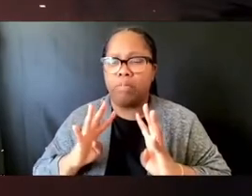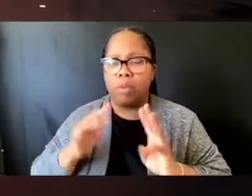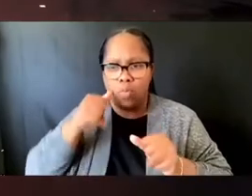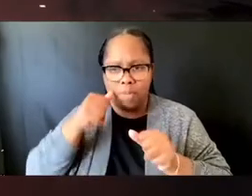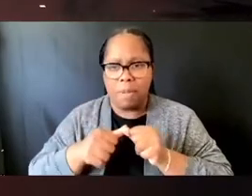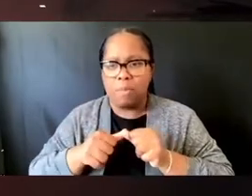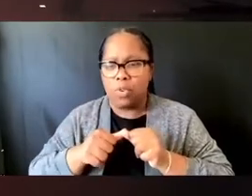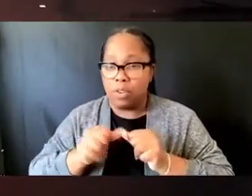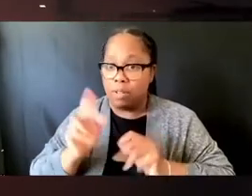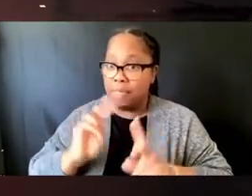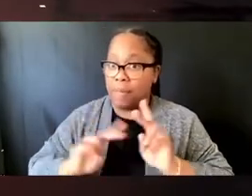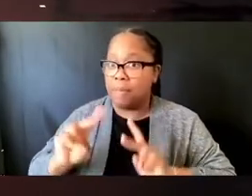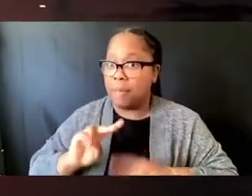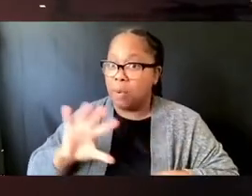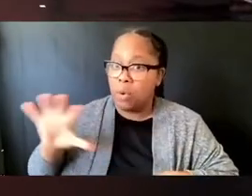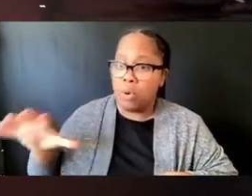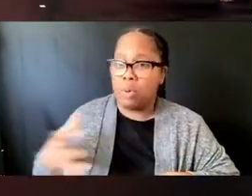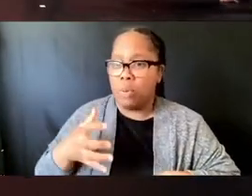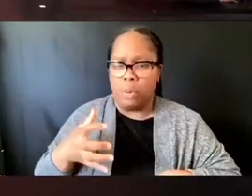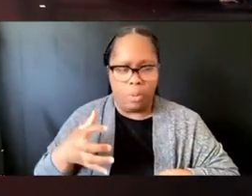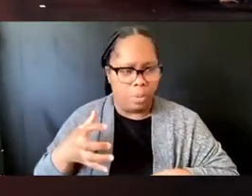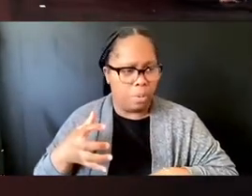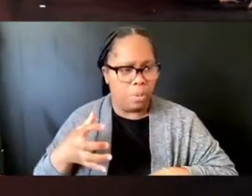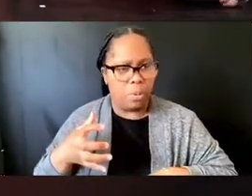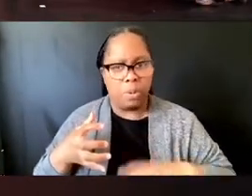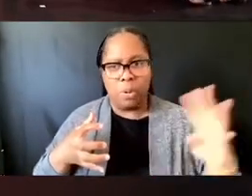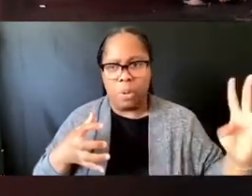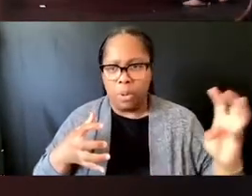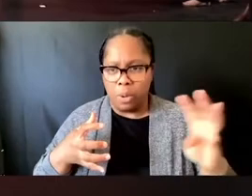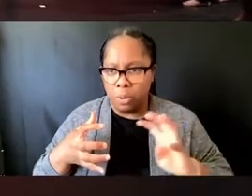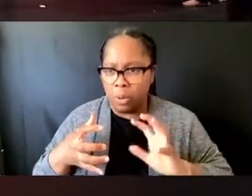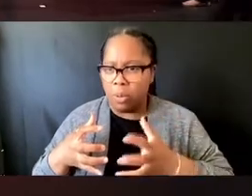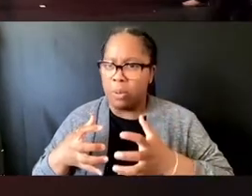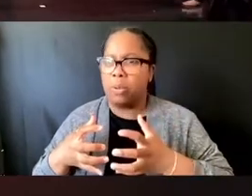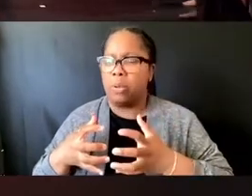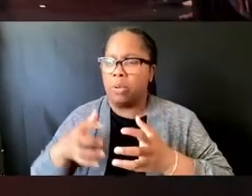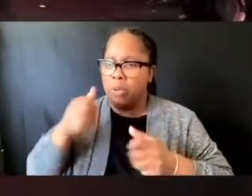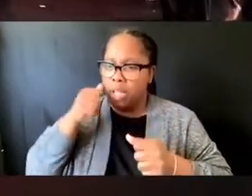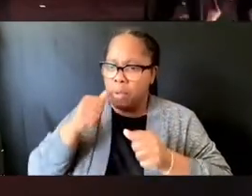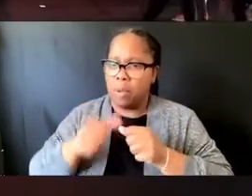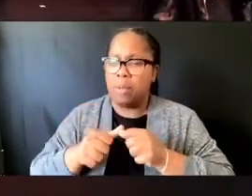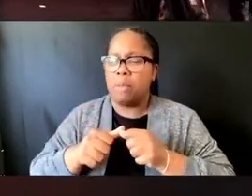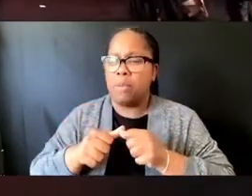And the people came together and remembered and gave thanks.